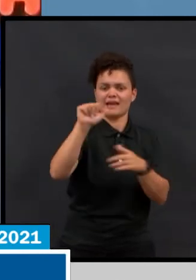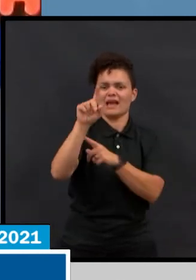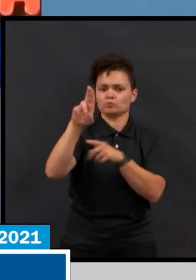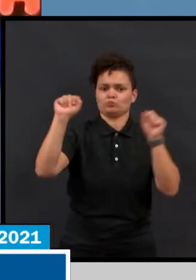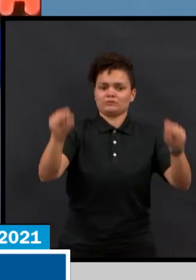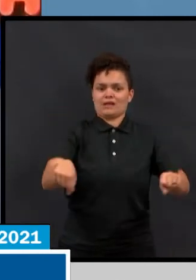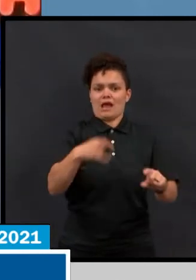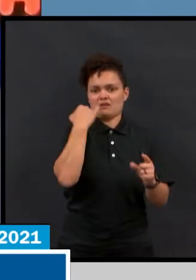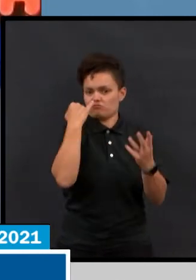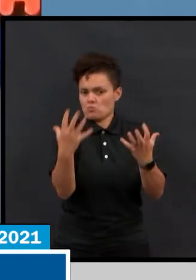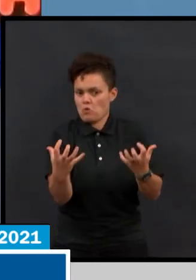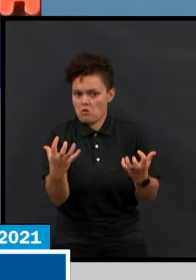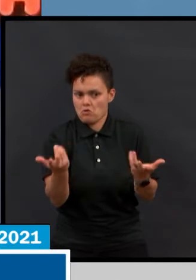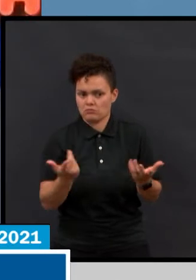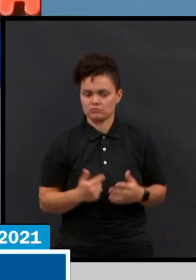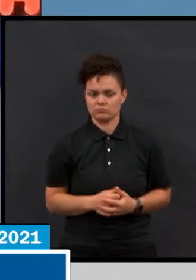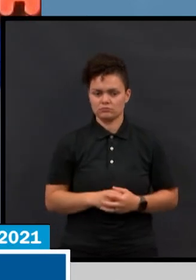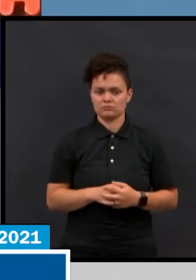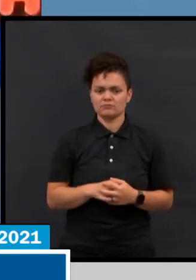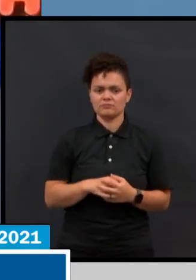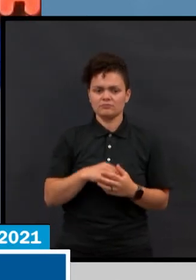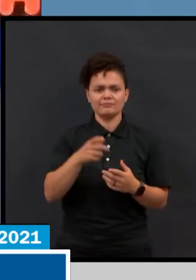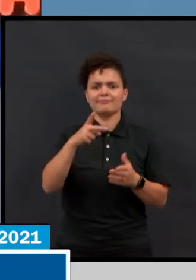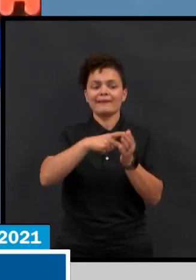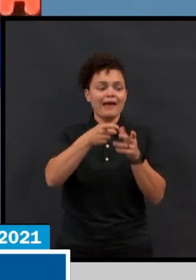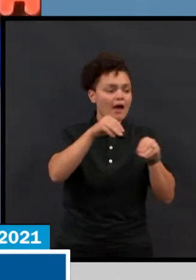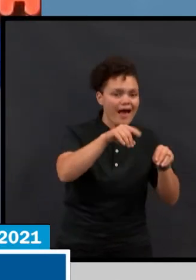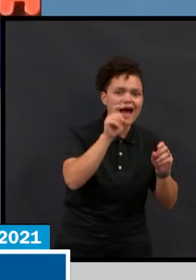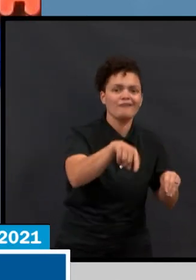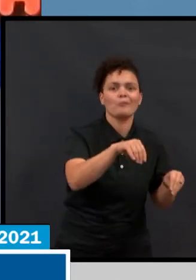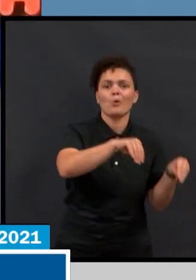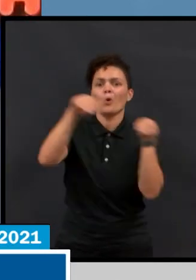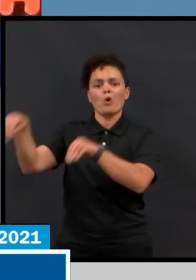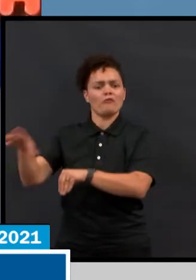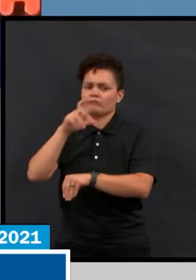the rezoning process so that process just started if you're interested in learning more about it you